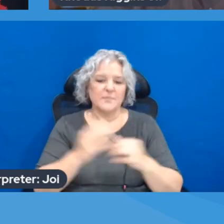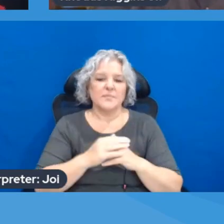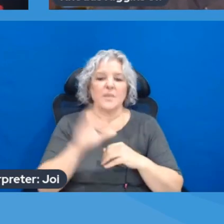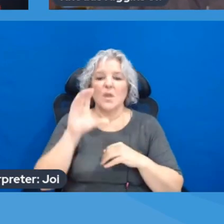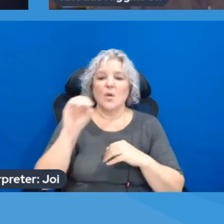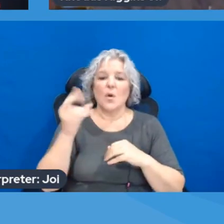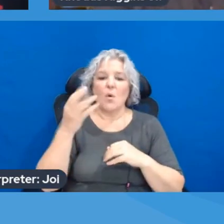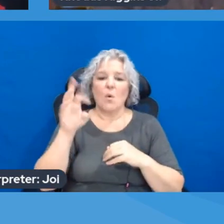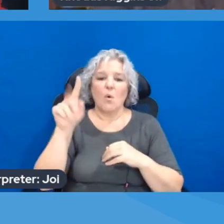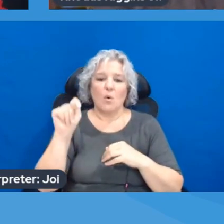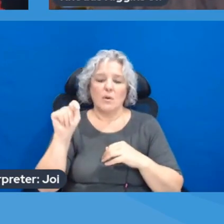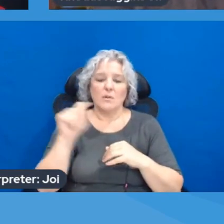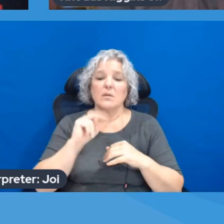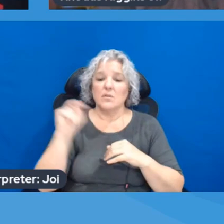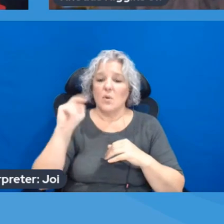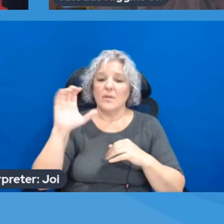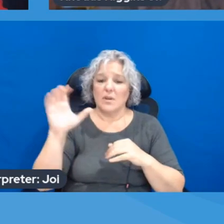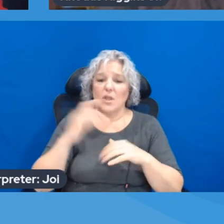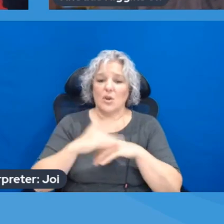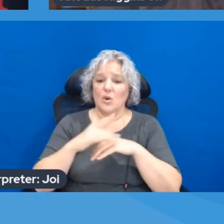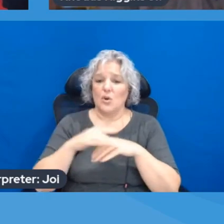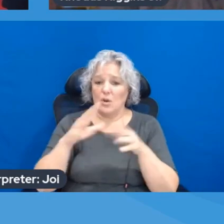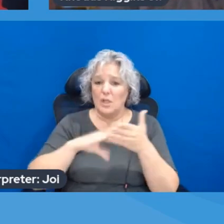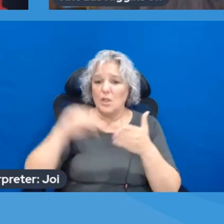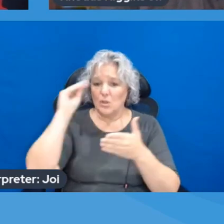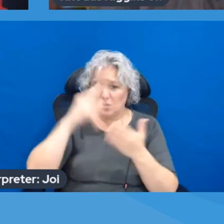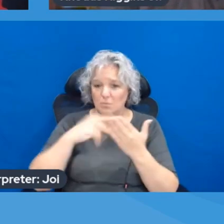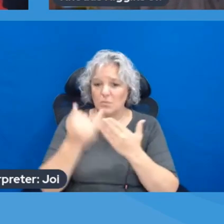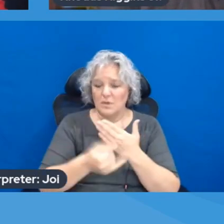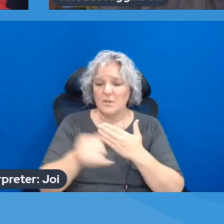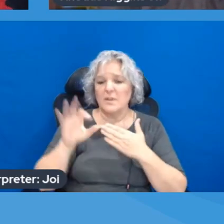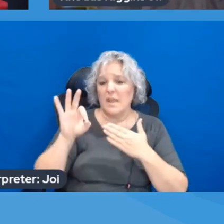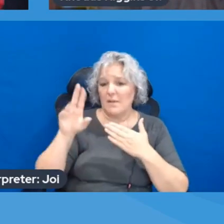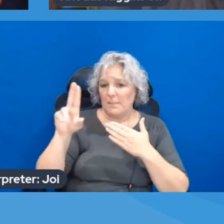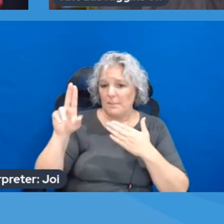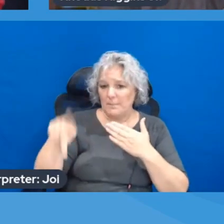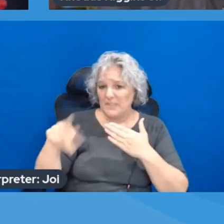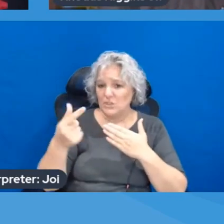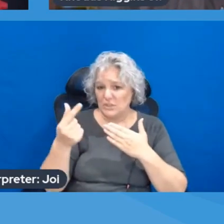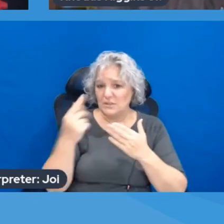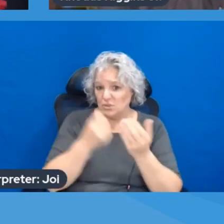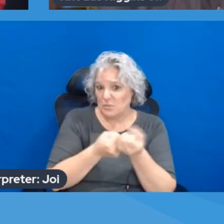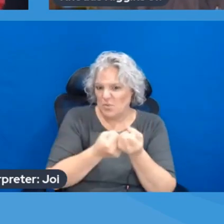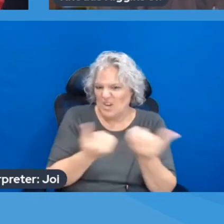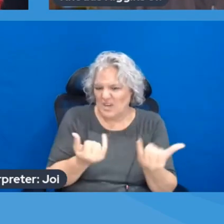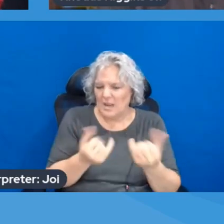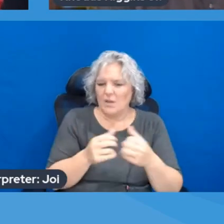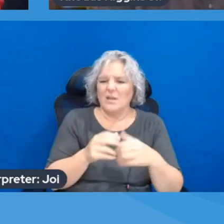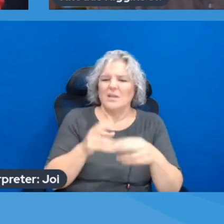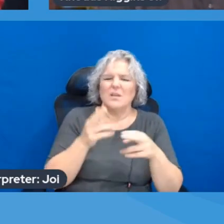that the North Carolina Early Learning Network Project that FPG is supporting, it's called the Early Education Equity Cohort